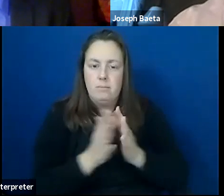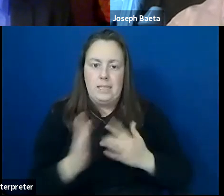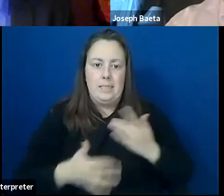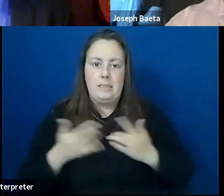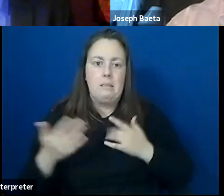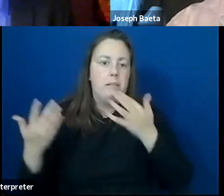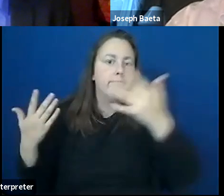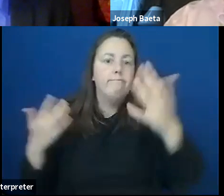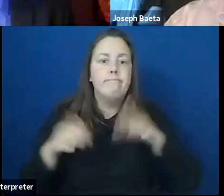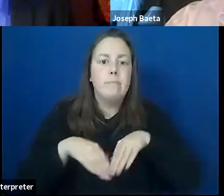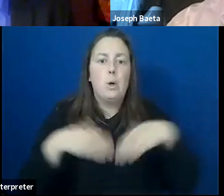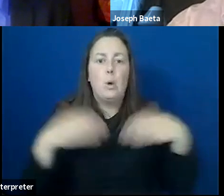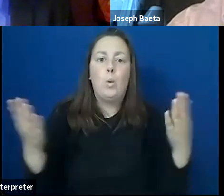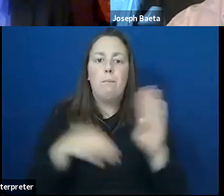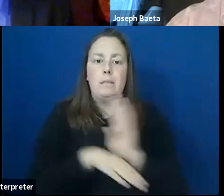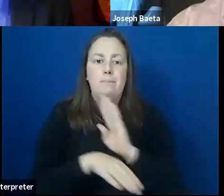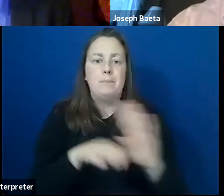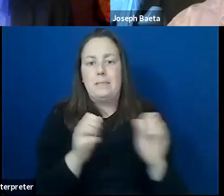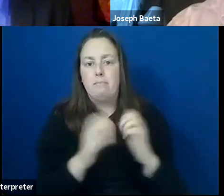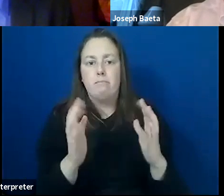Joseph Baeta: Where I can charge hundreds of thousands and millions of dollars.